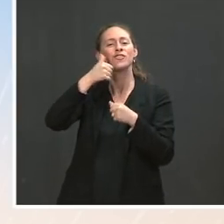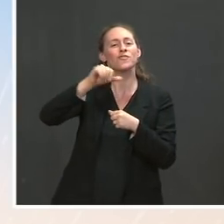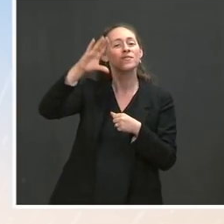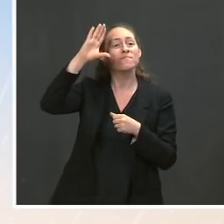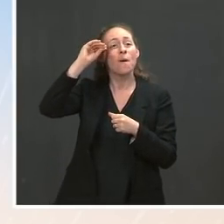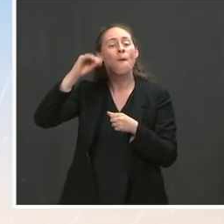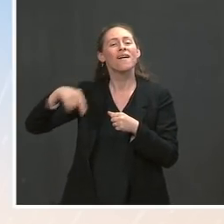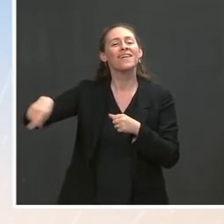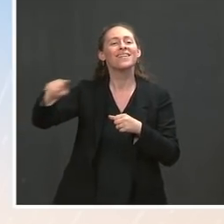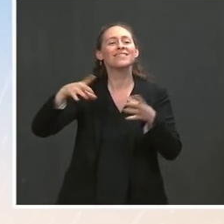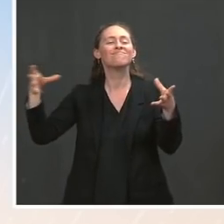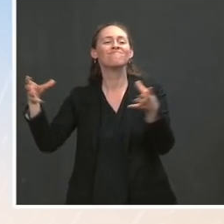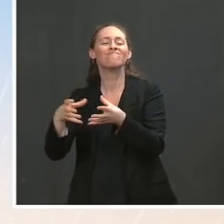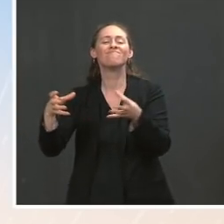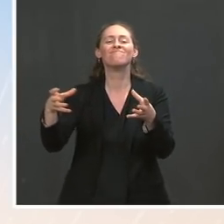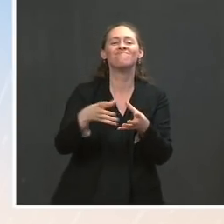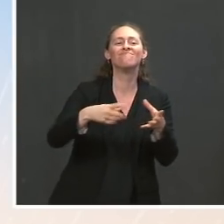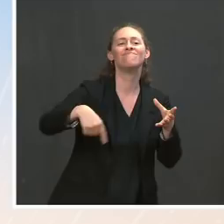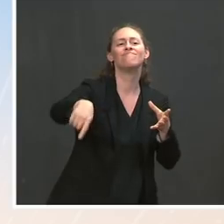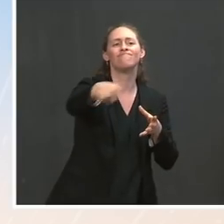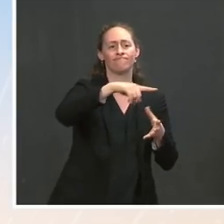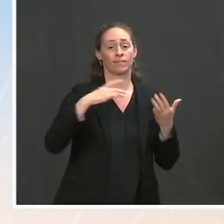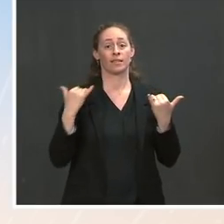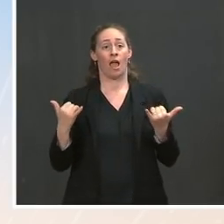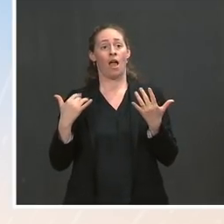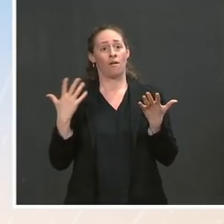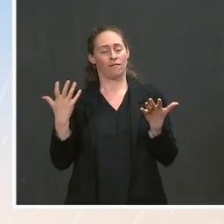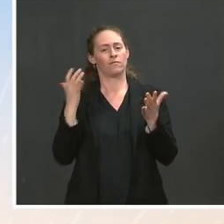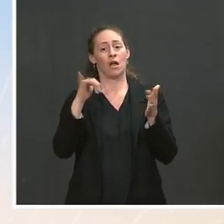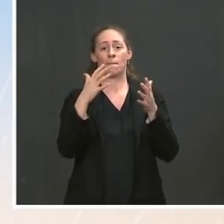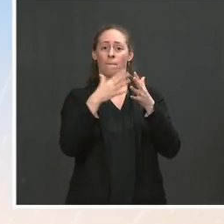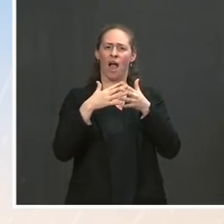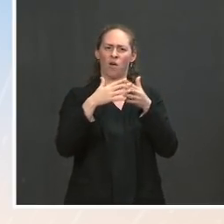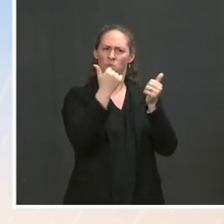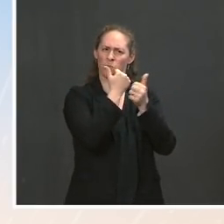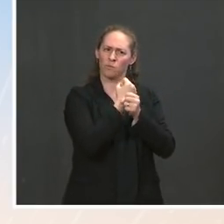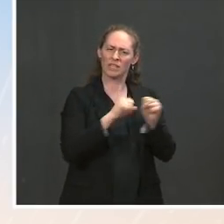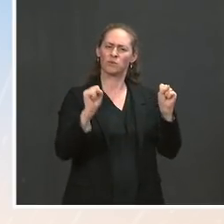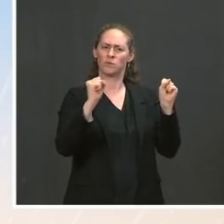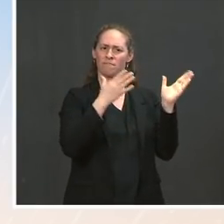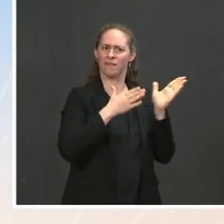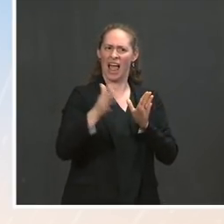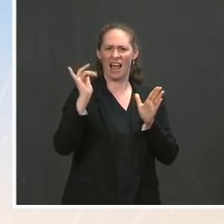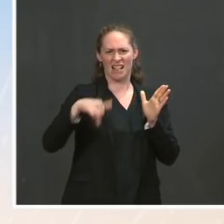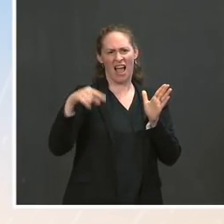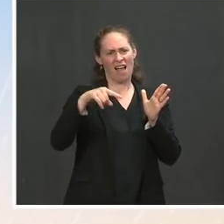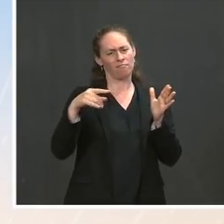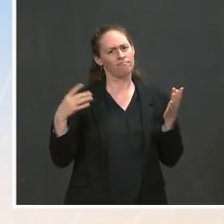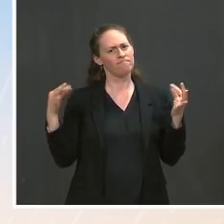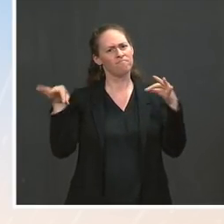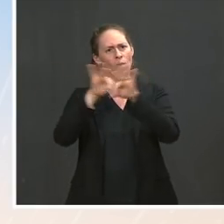makes the single biggest investment in childcare since World War II. This is hopefully going to help bring more women back into the workforce